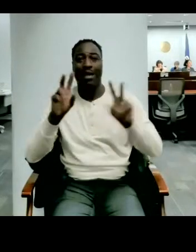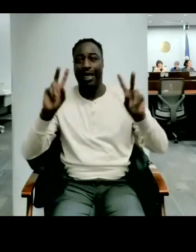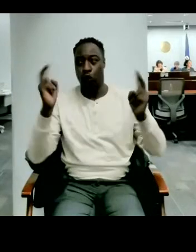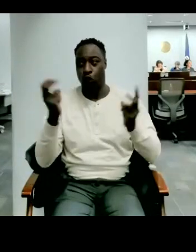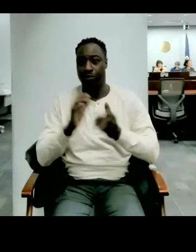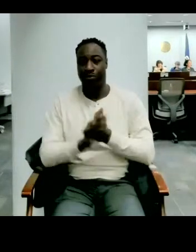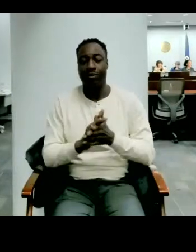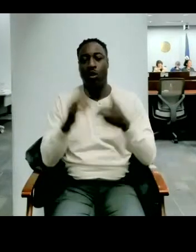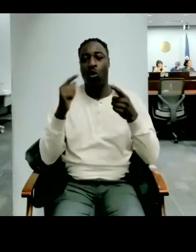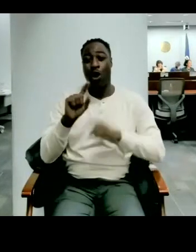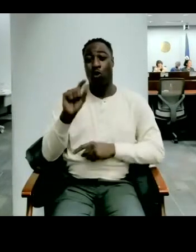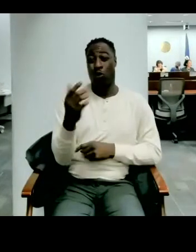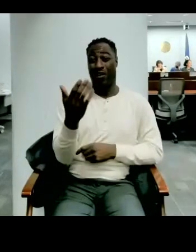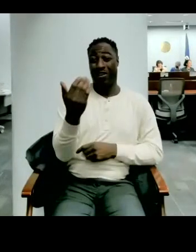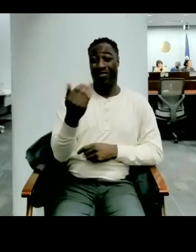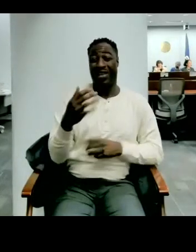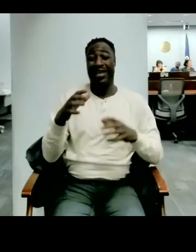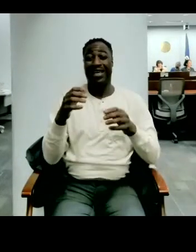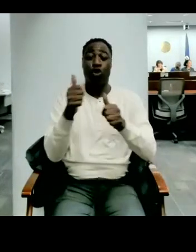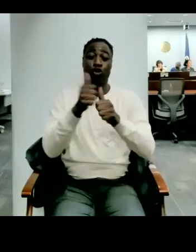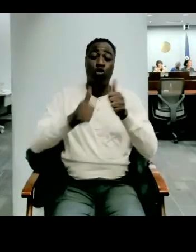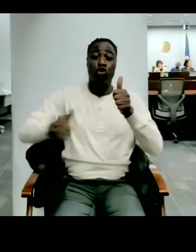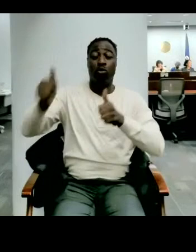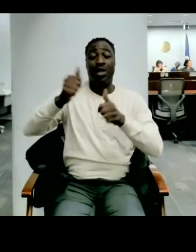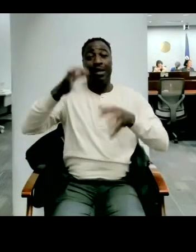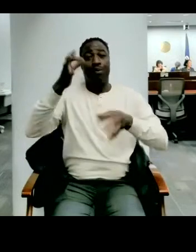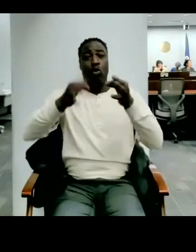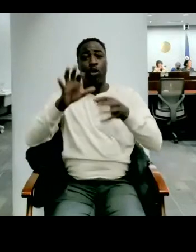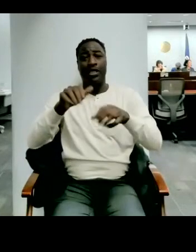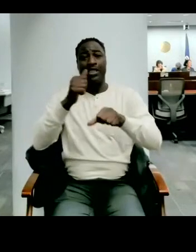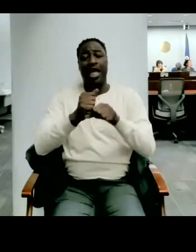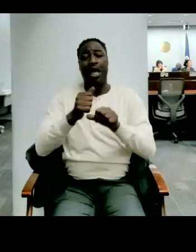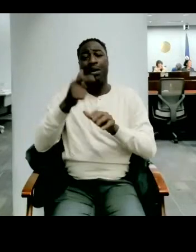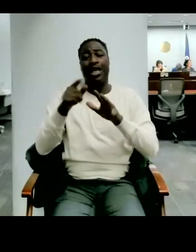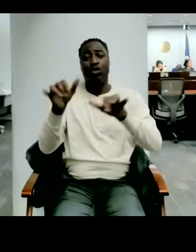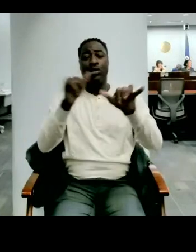While in 2015 the Supreme Court set out a legal standard for Title VII pregnancy